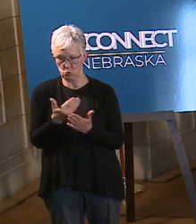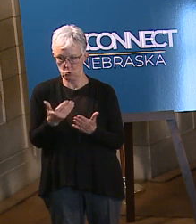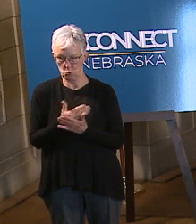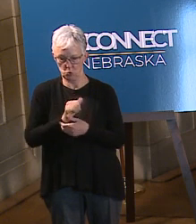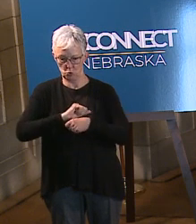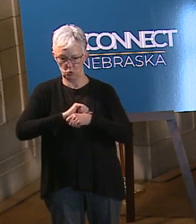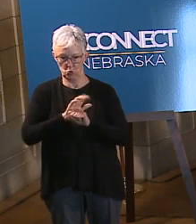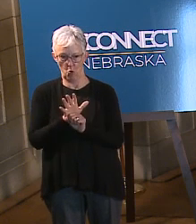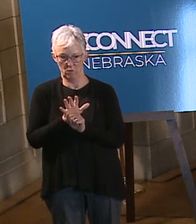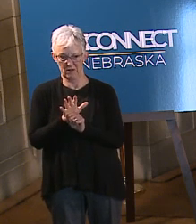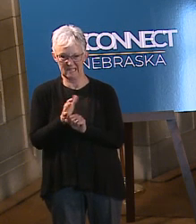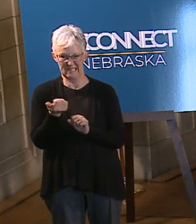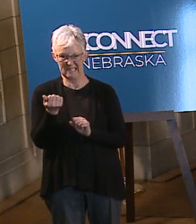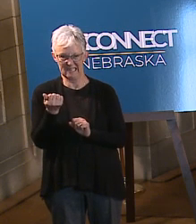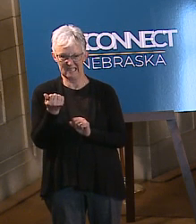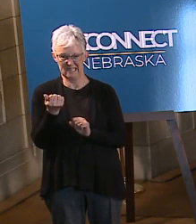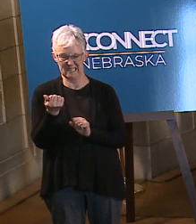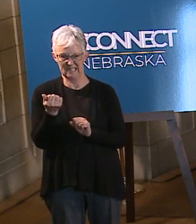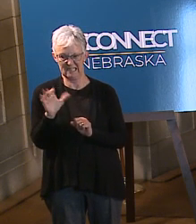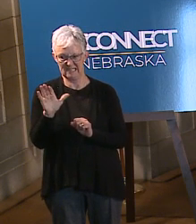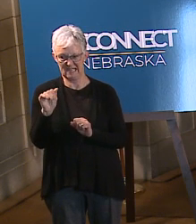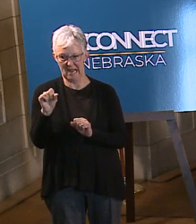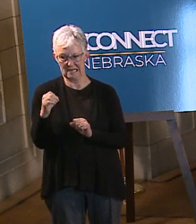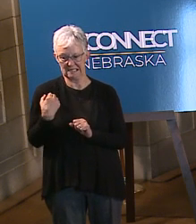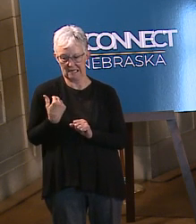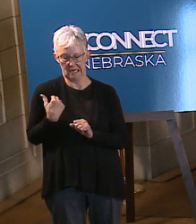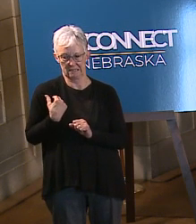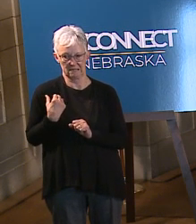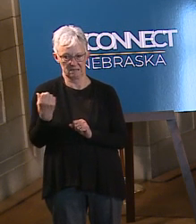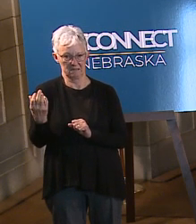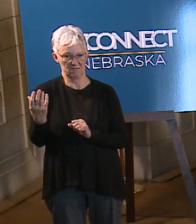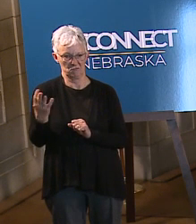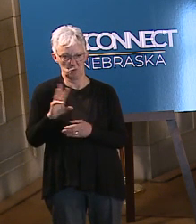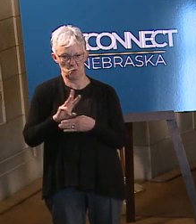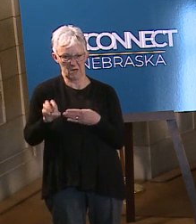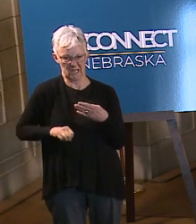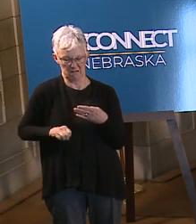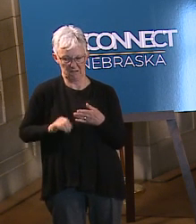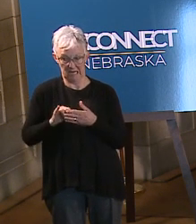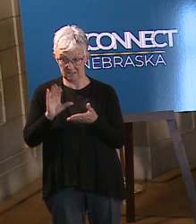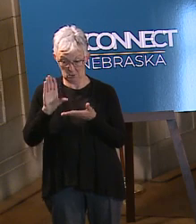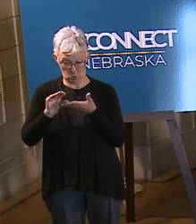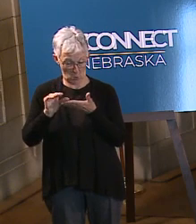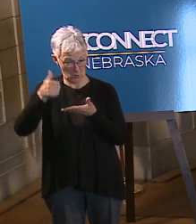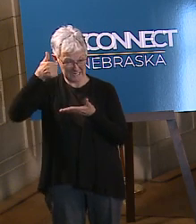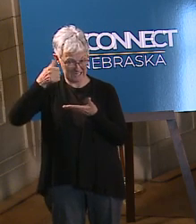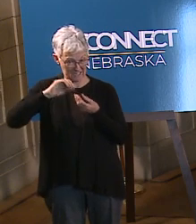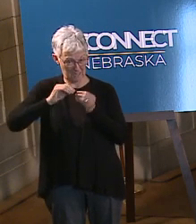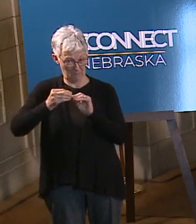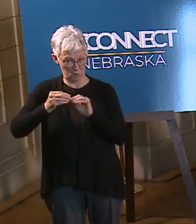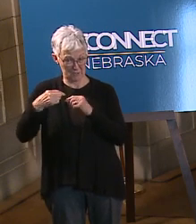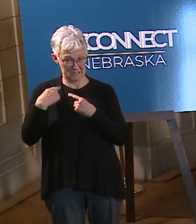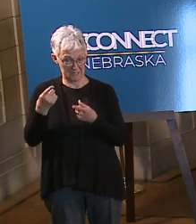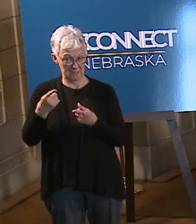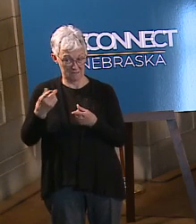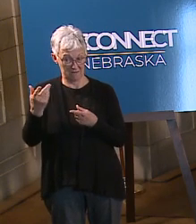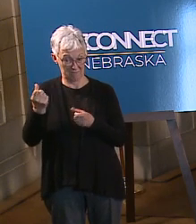JULIE ANDERSON, HOME WORLD HERALD. NEBRASKA REPORTED 549 NEW CASES